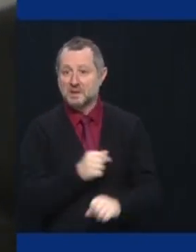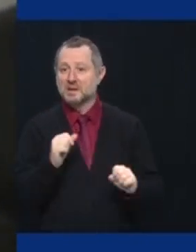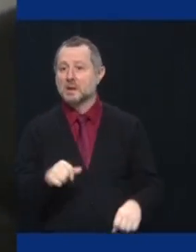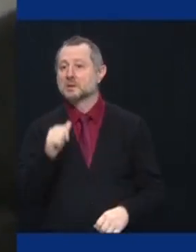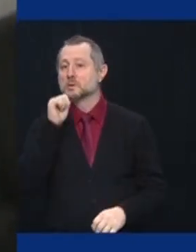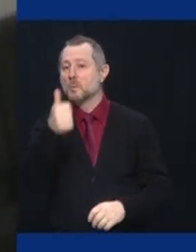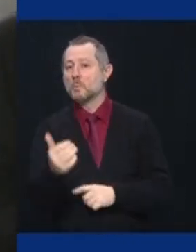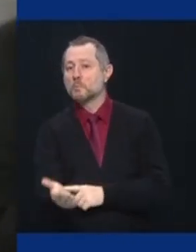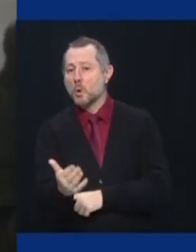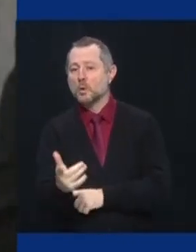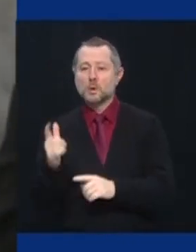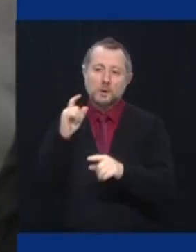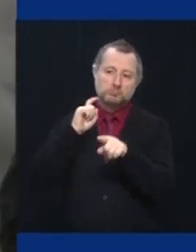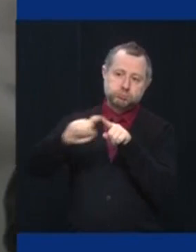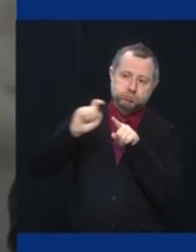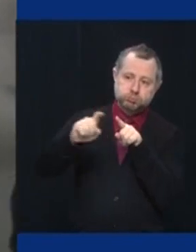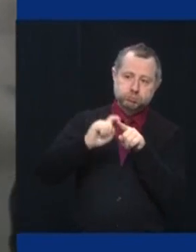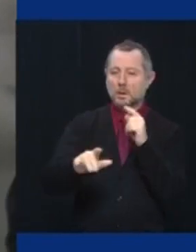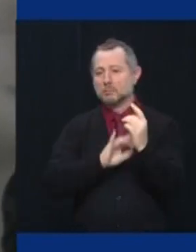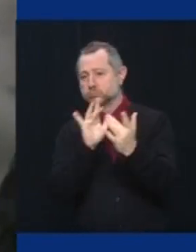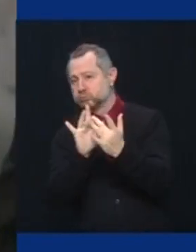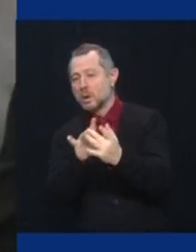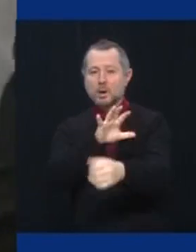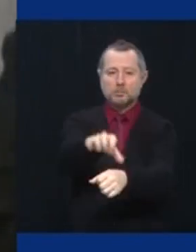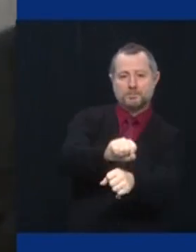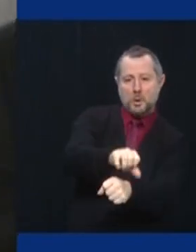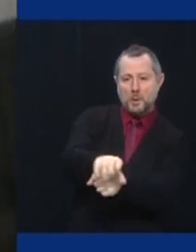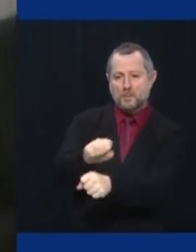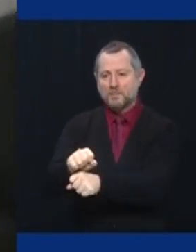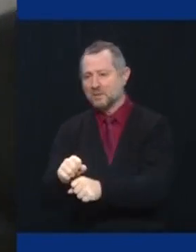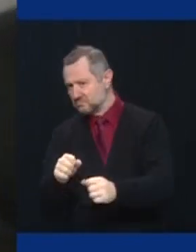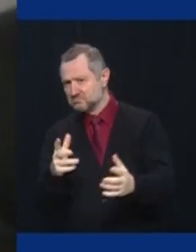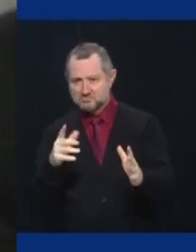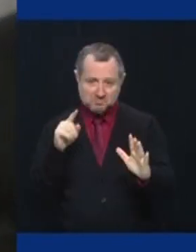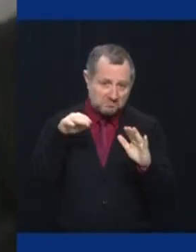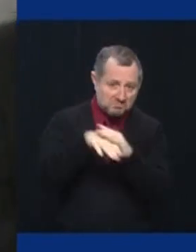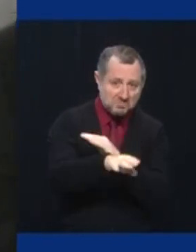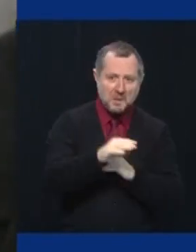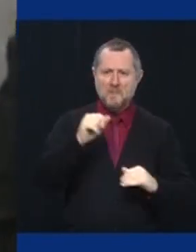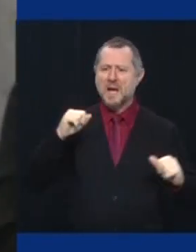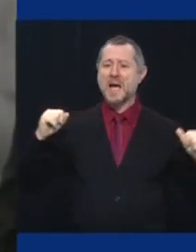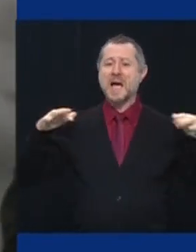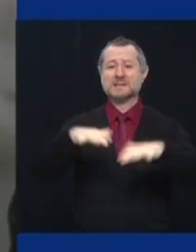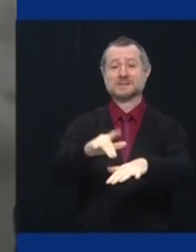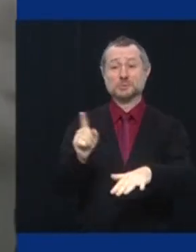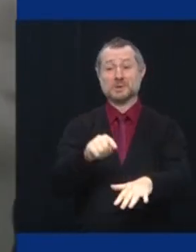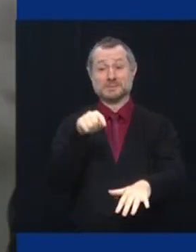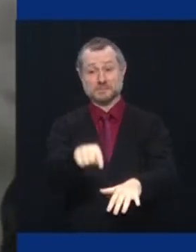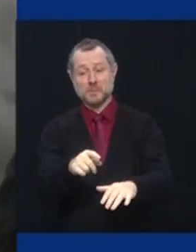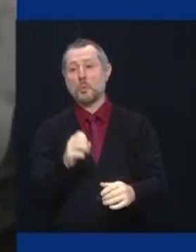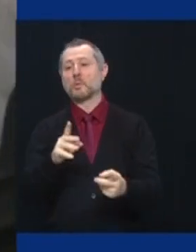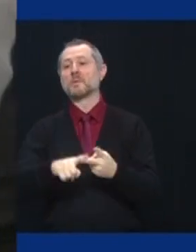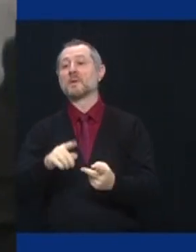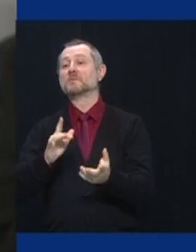60-YEAR-OLD PLUS ARE GOING TO BE AVAILABLE. THEY CAN START MAKING APPOINTMENTS TOMORROW. THEY CAN MAKE THEM AT THE MASS